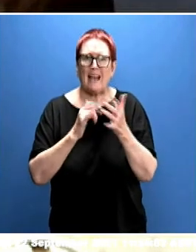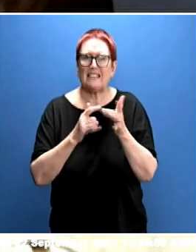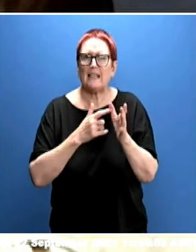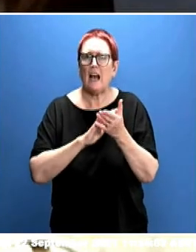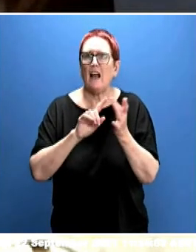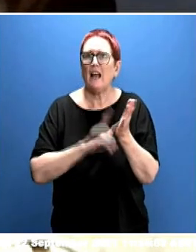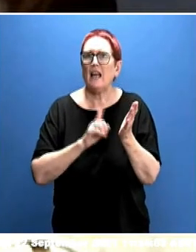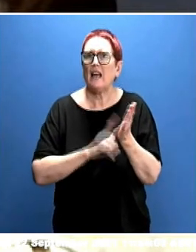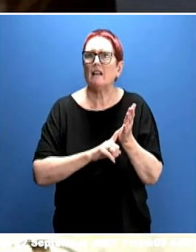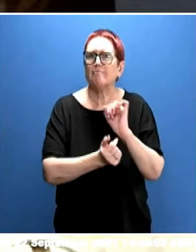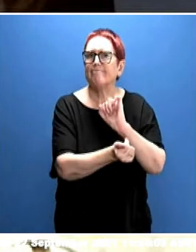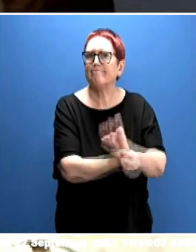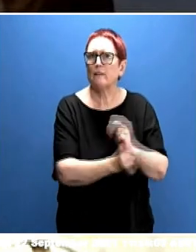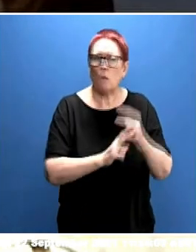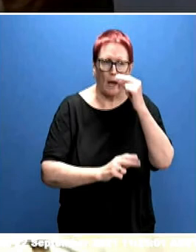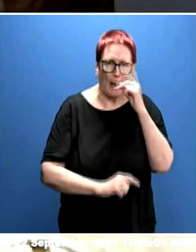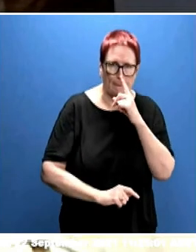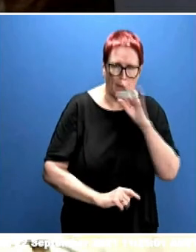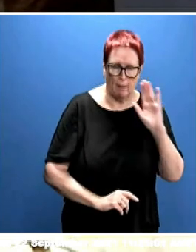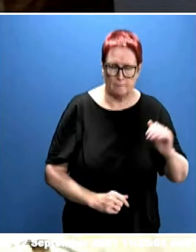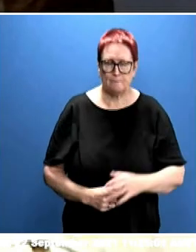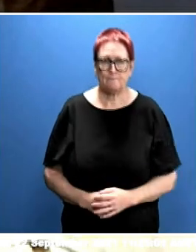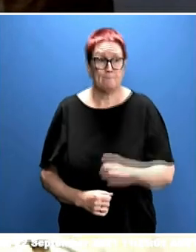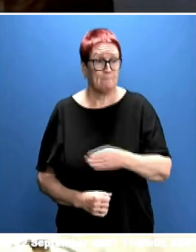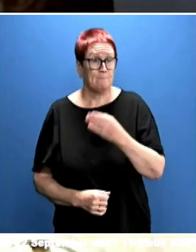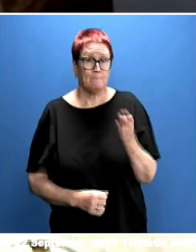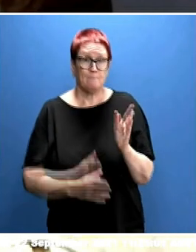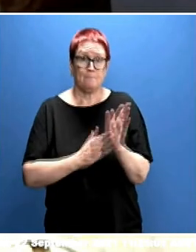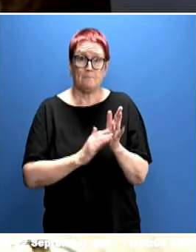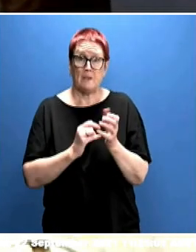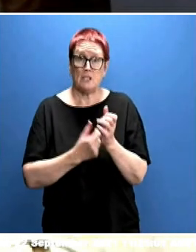Thank you. Now, Ms Greenoff, if you could do likewise and introduce yourself